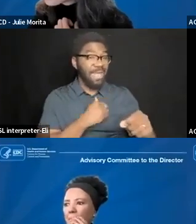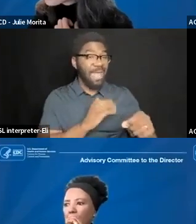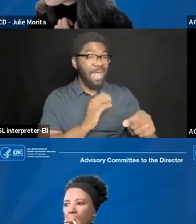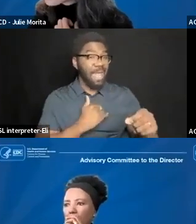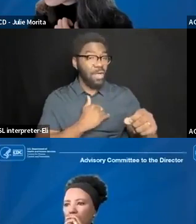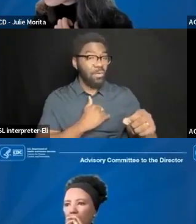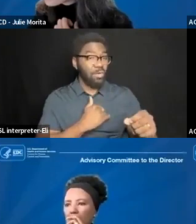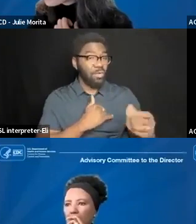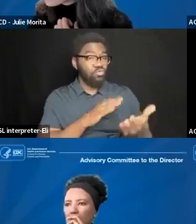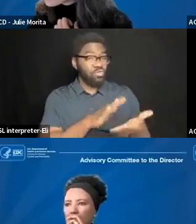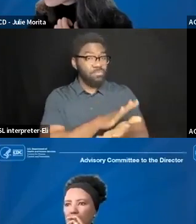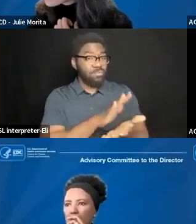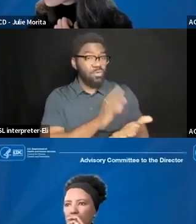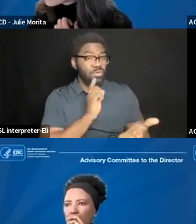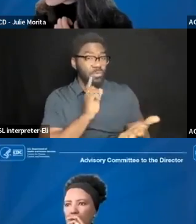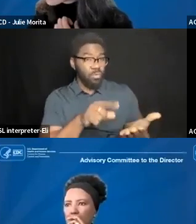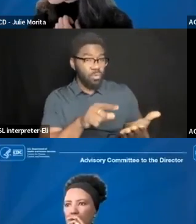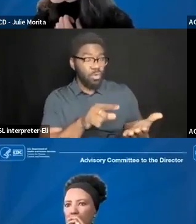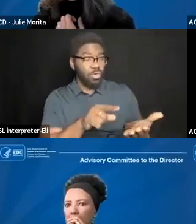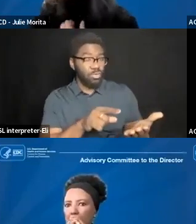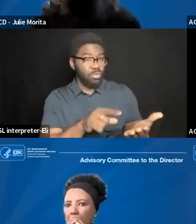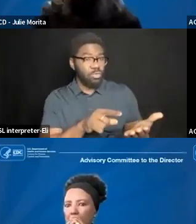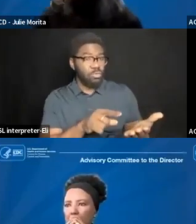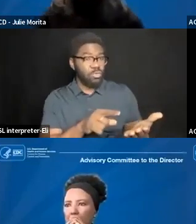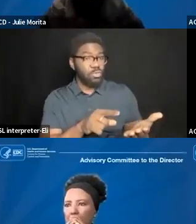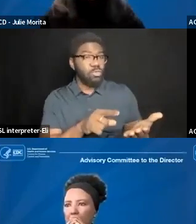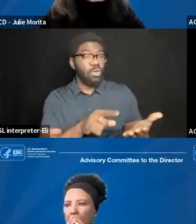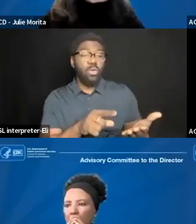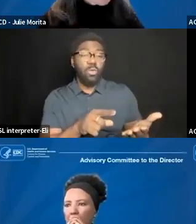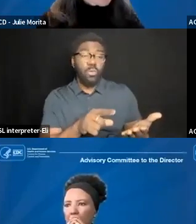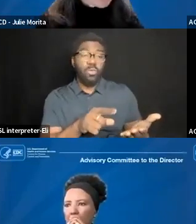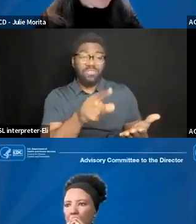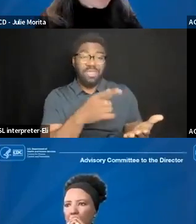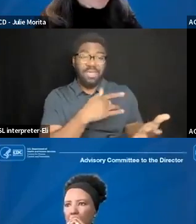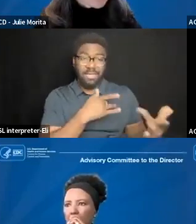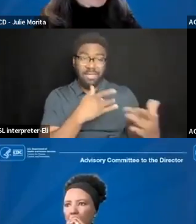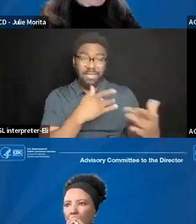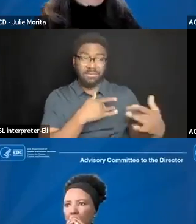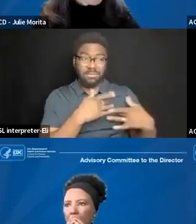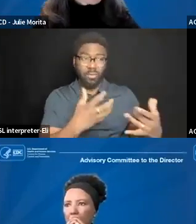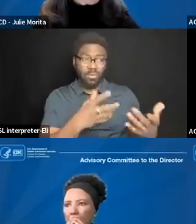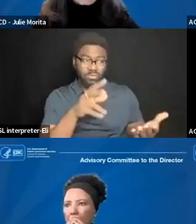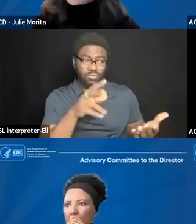of sending the report forward to HHS. So when it went to HHS, it was included.